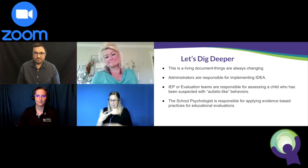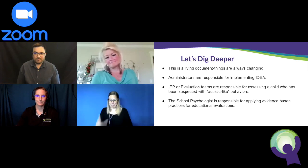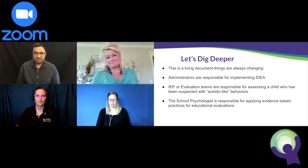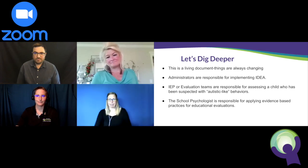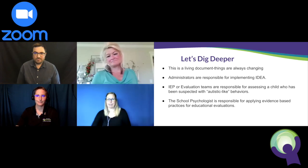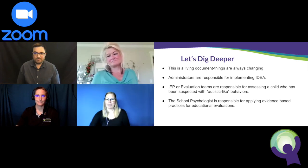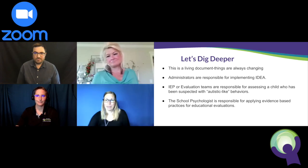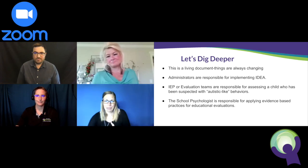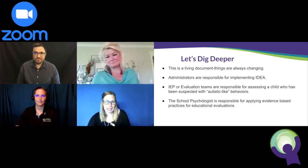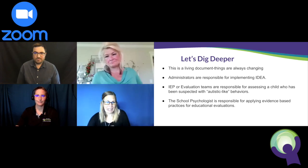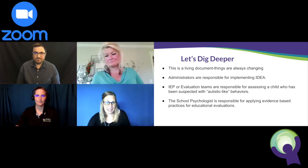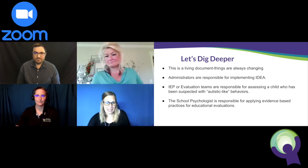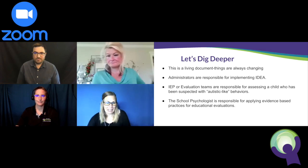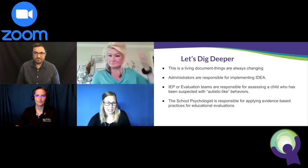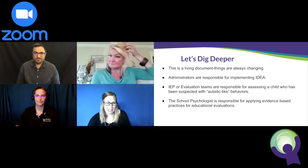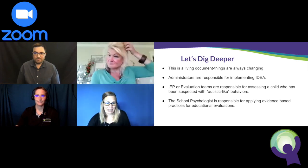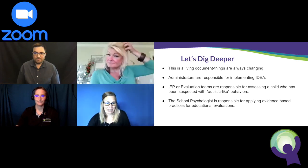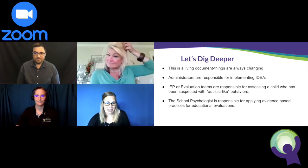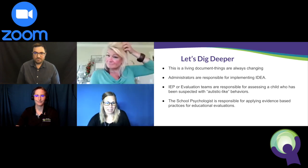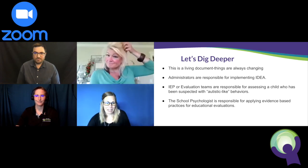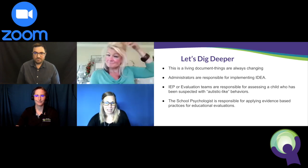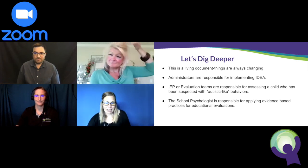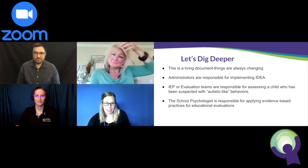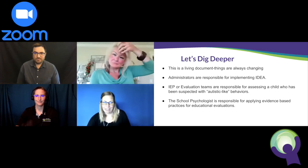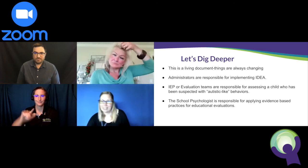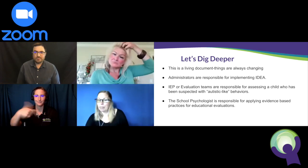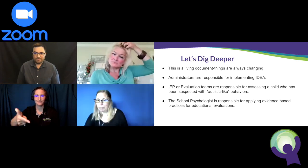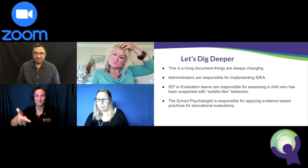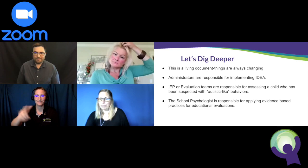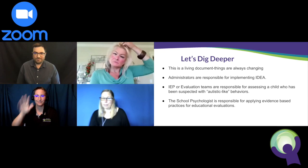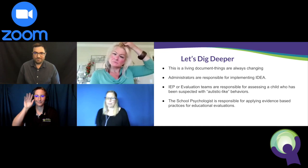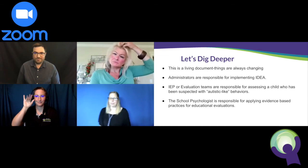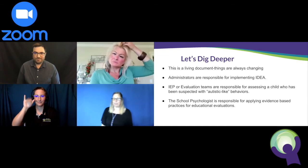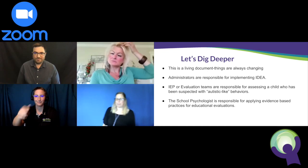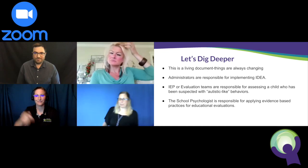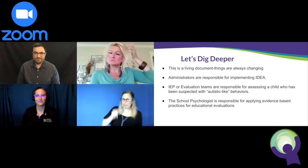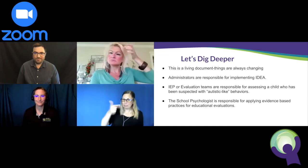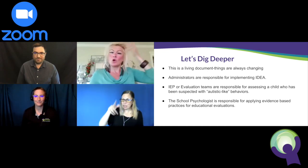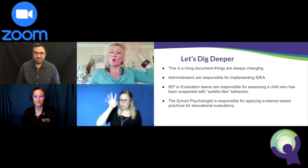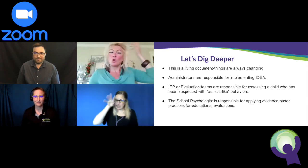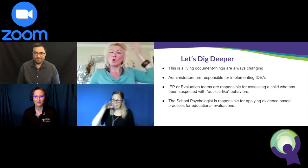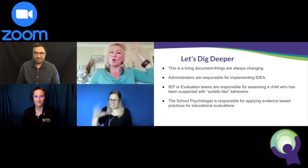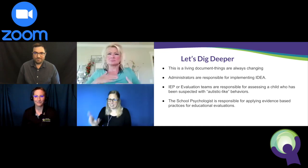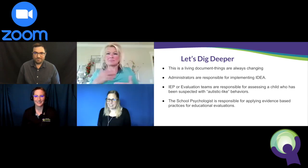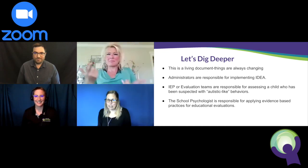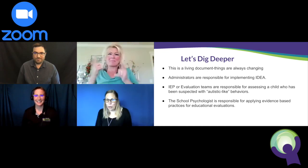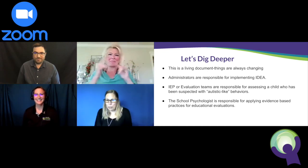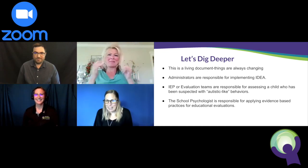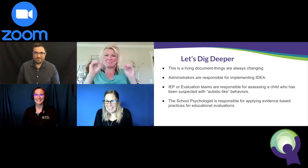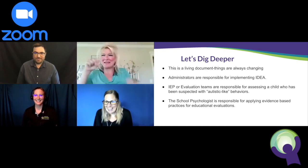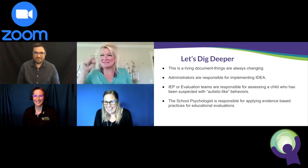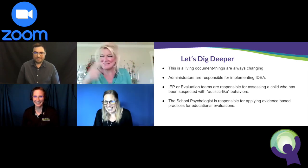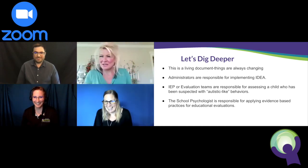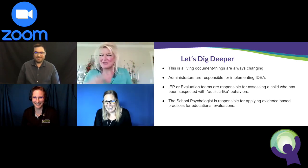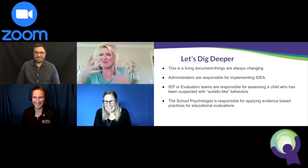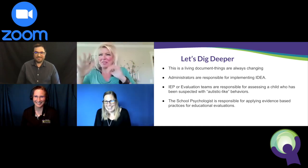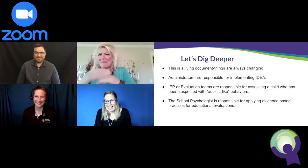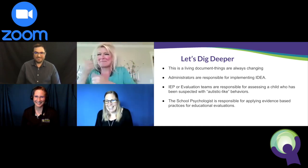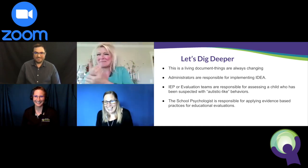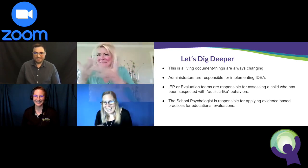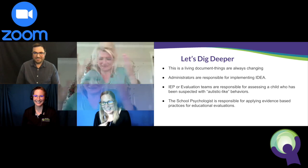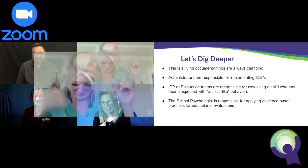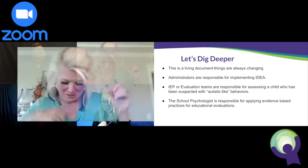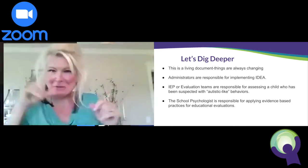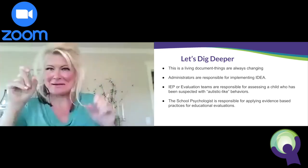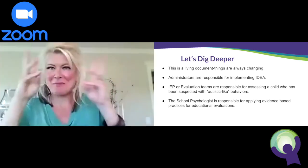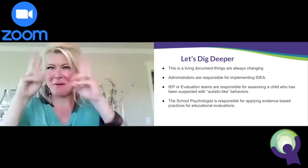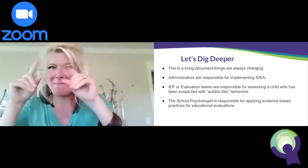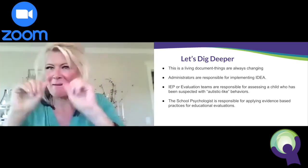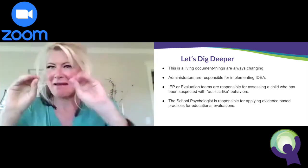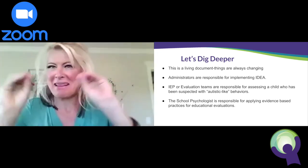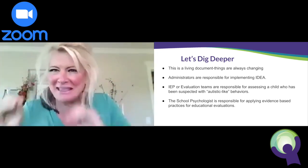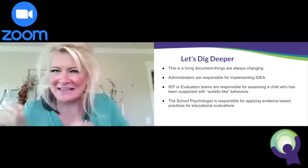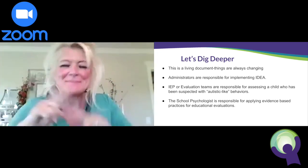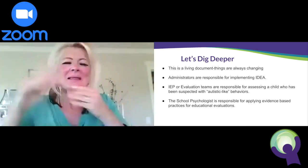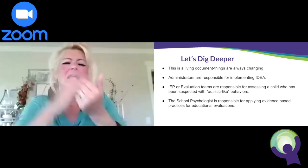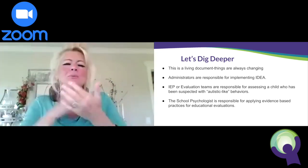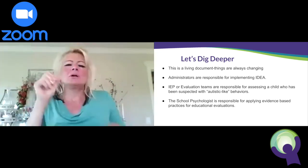All right! Wow you're already--this